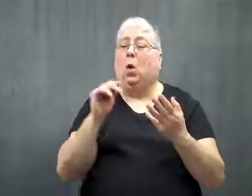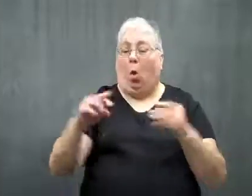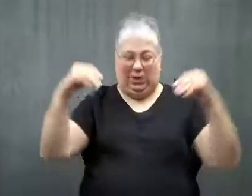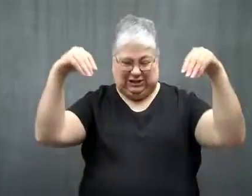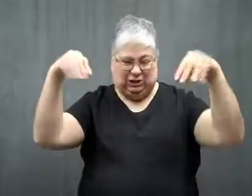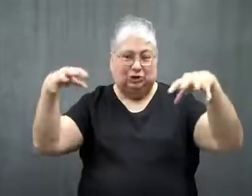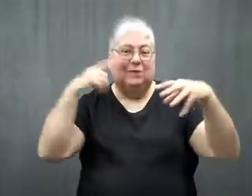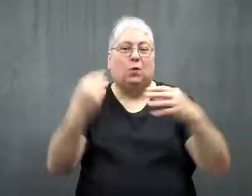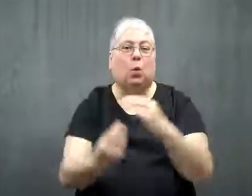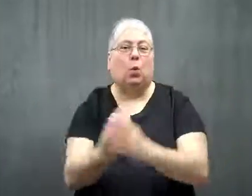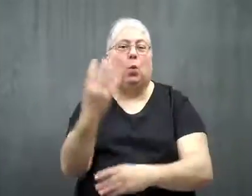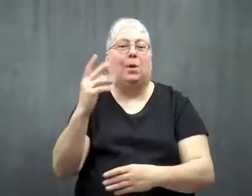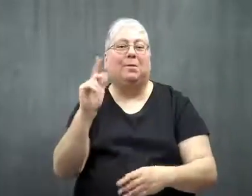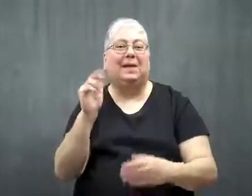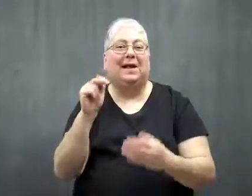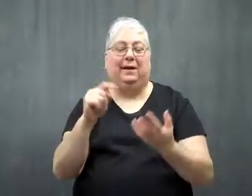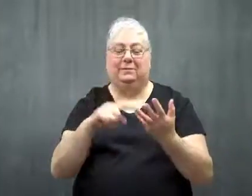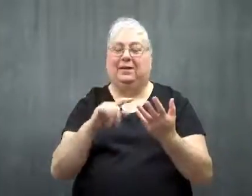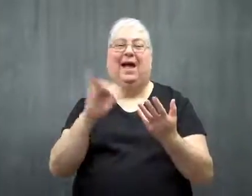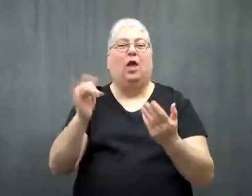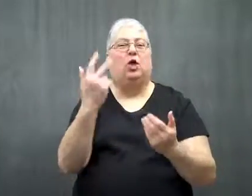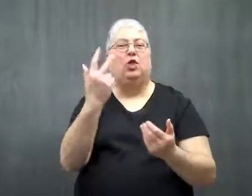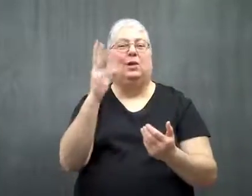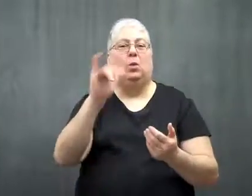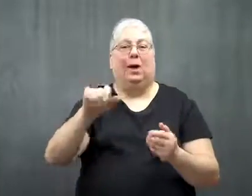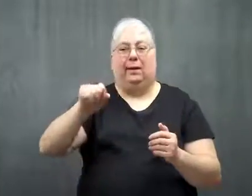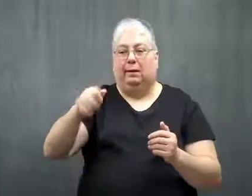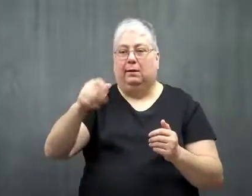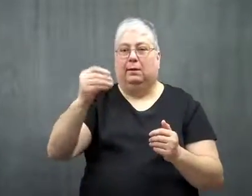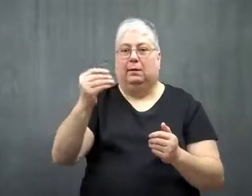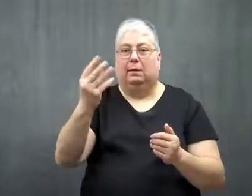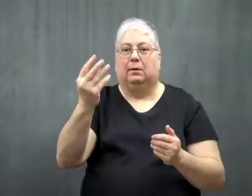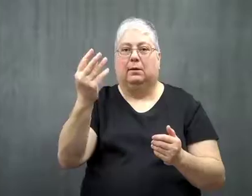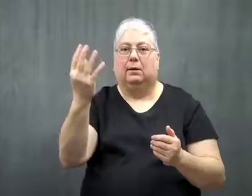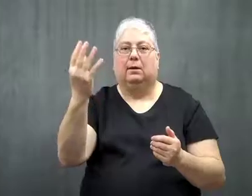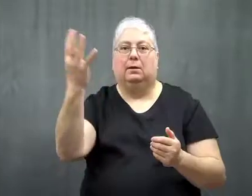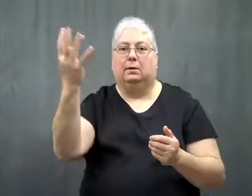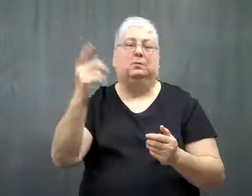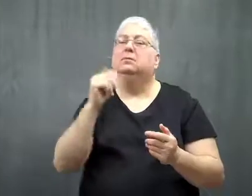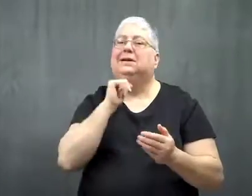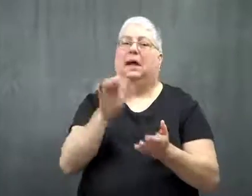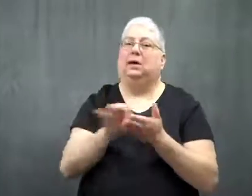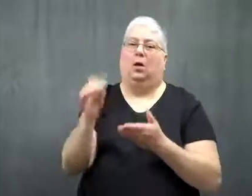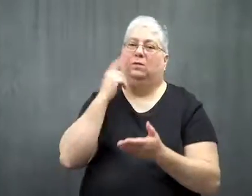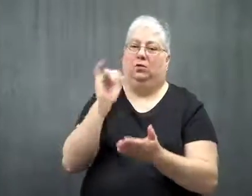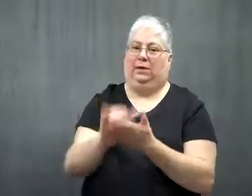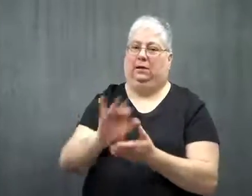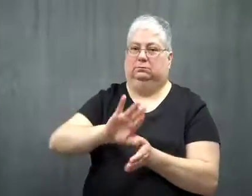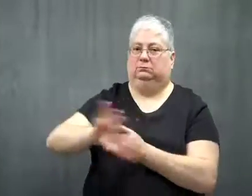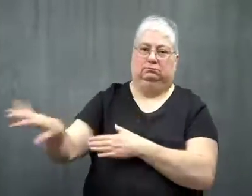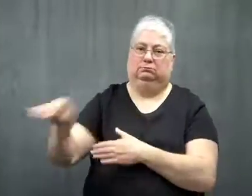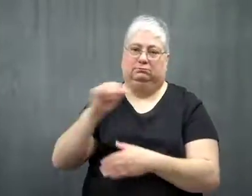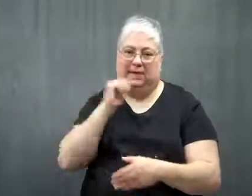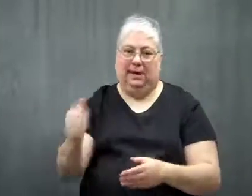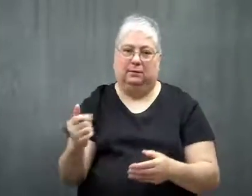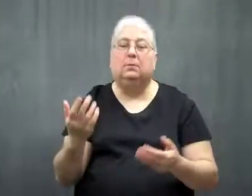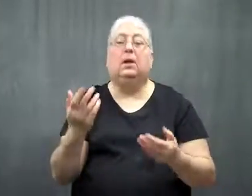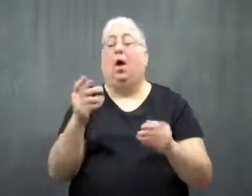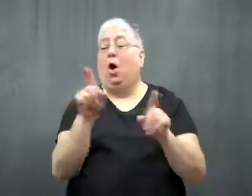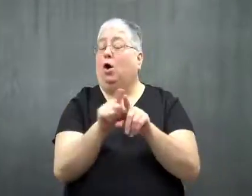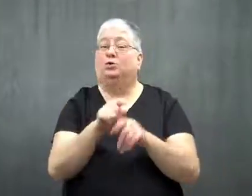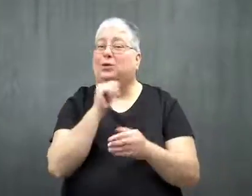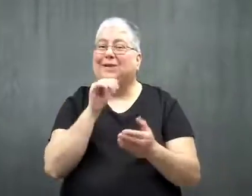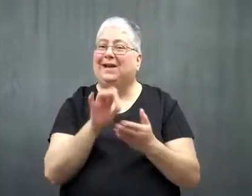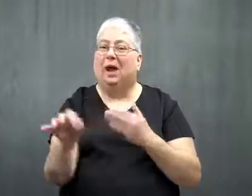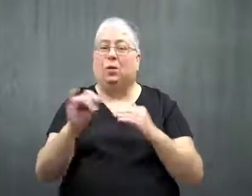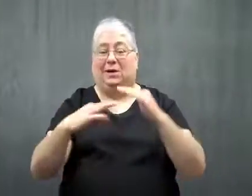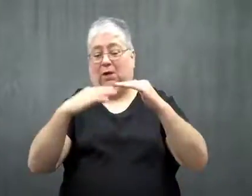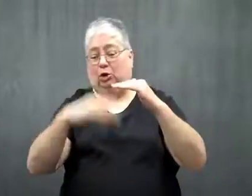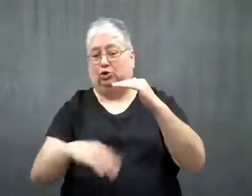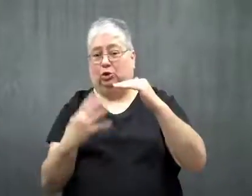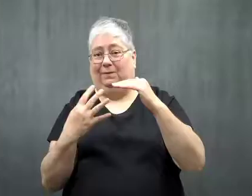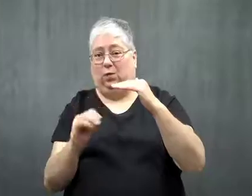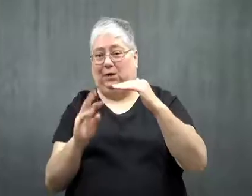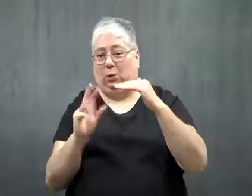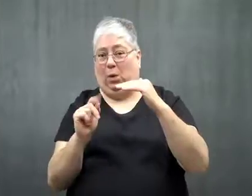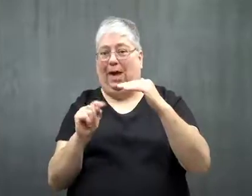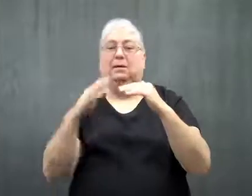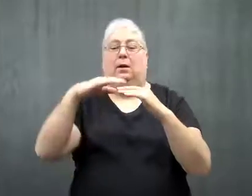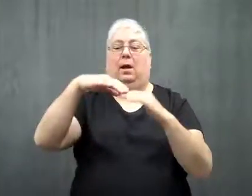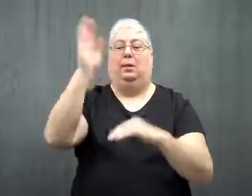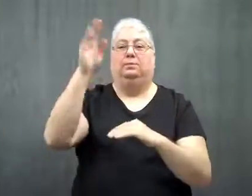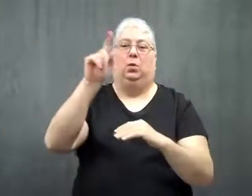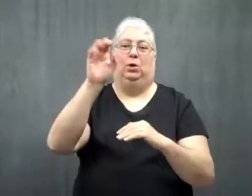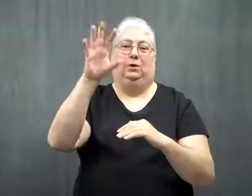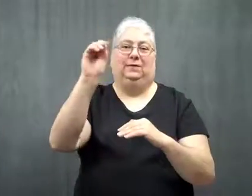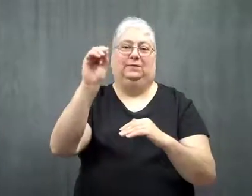grow lights, three way bulbs and those less than 40 watts and over 150 watts are exempt.